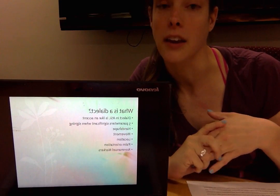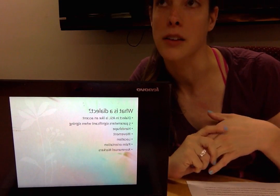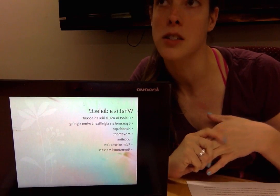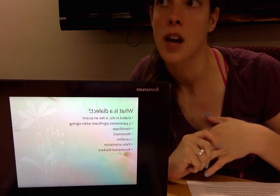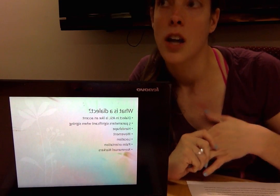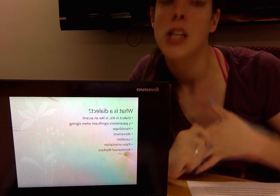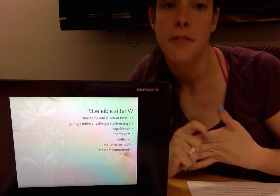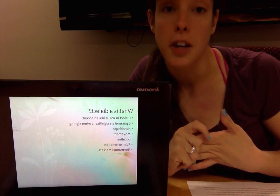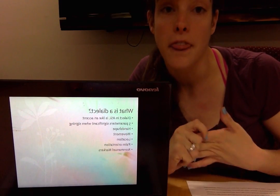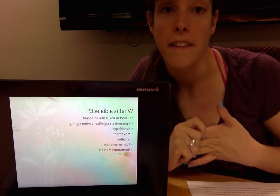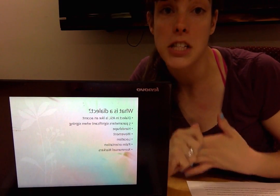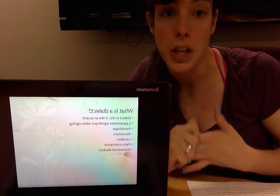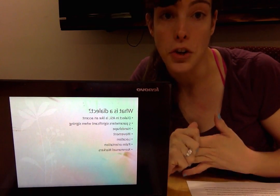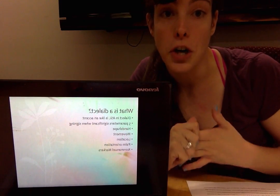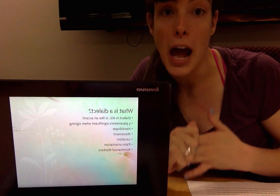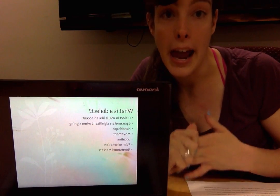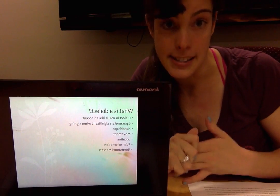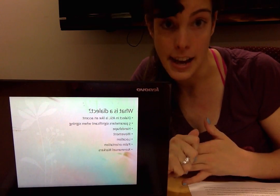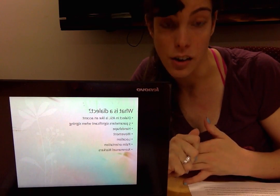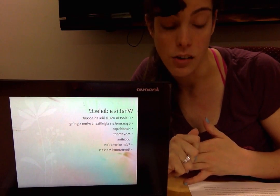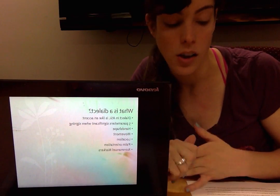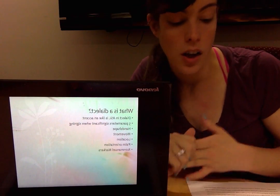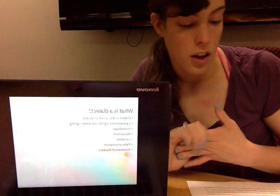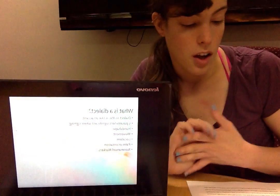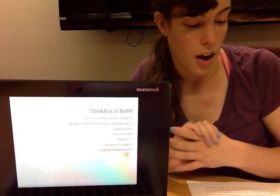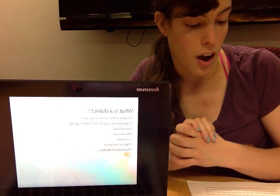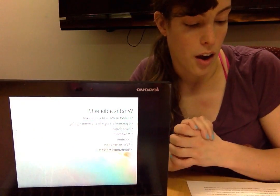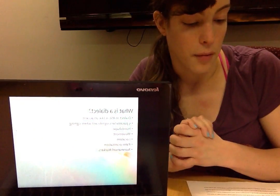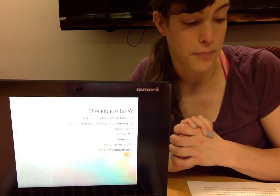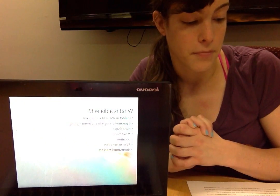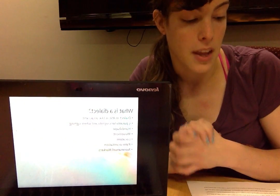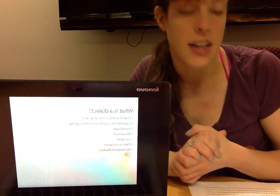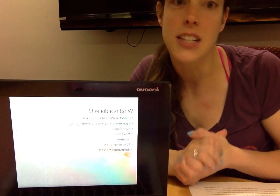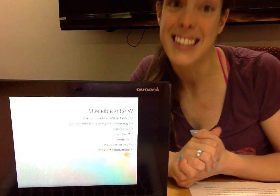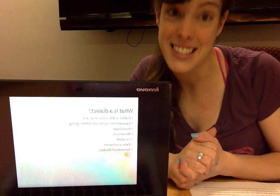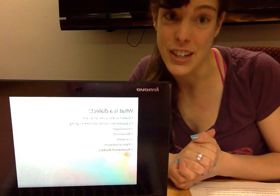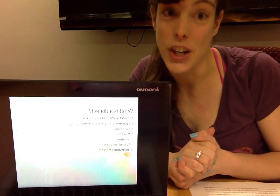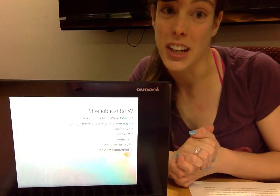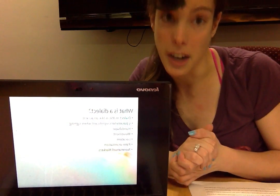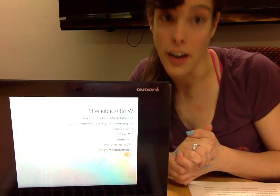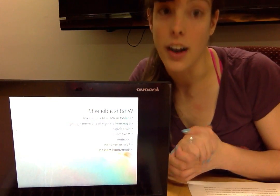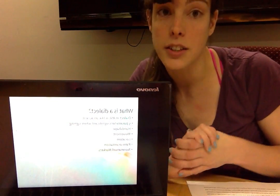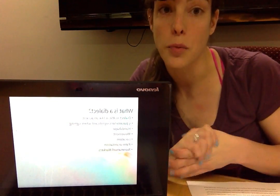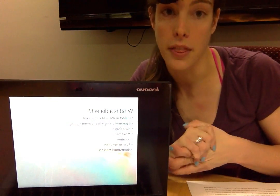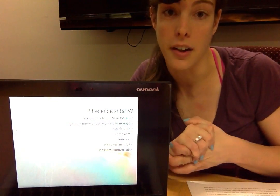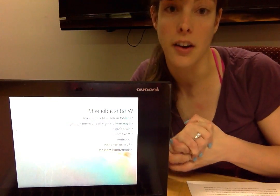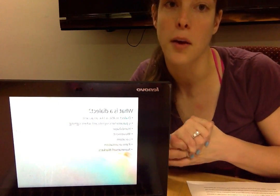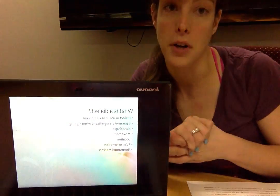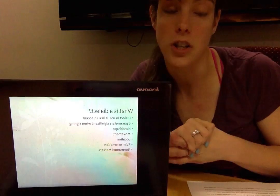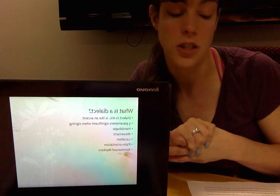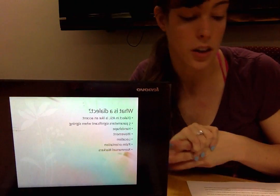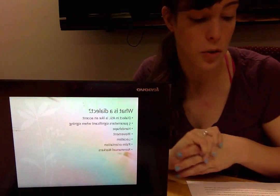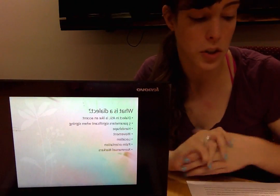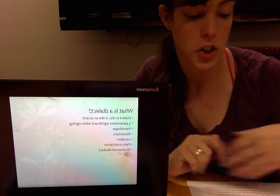that's different than the standard ASL it is considered a dialect within American Sign Language